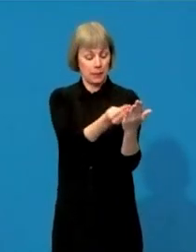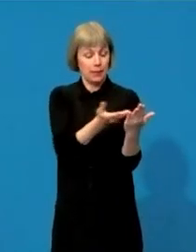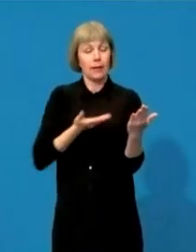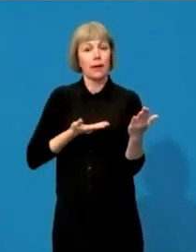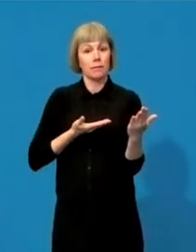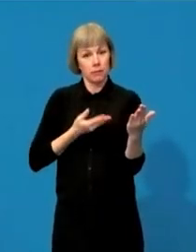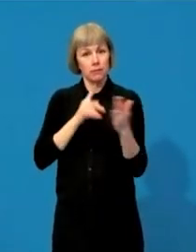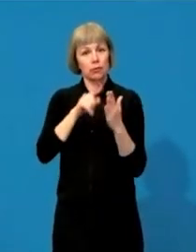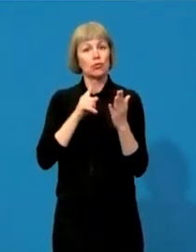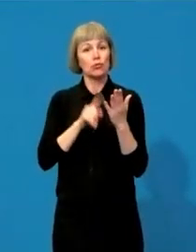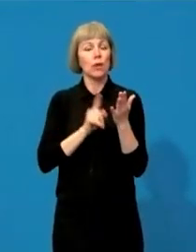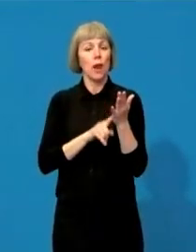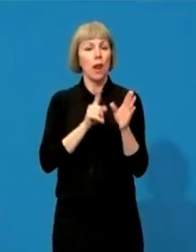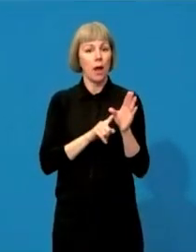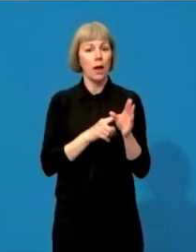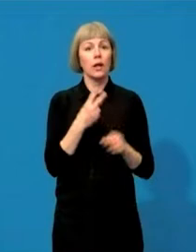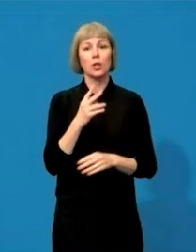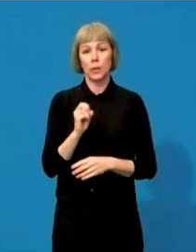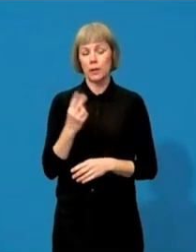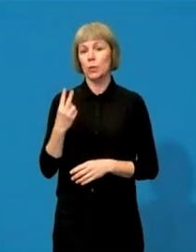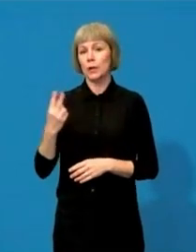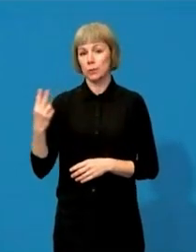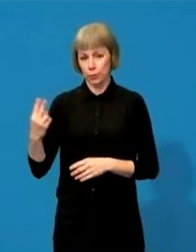2022, identity number